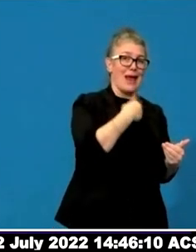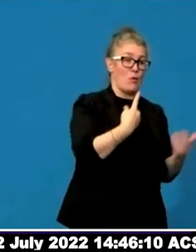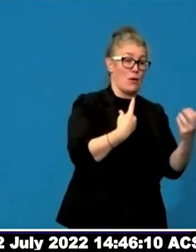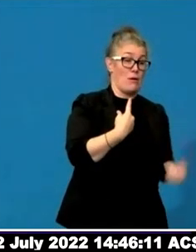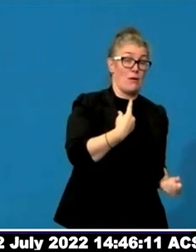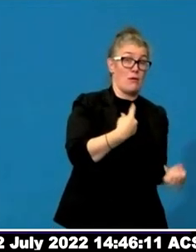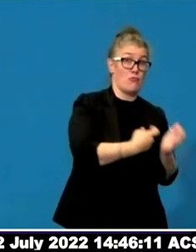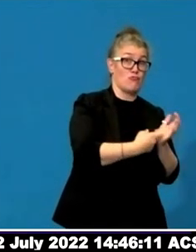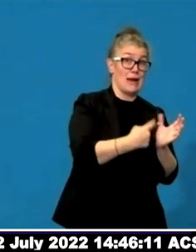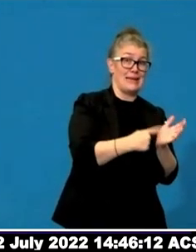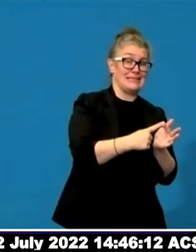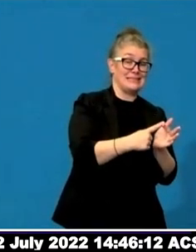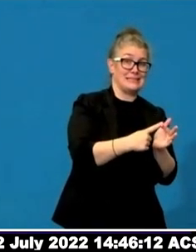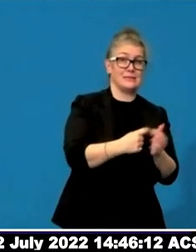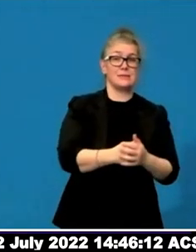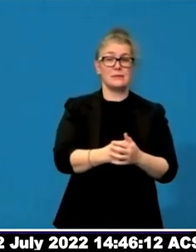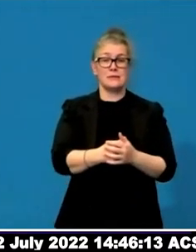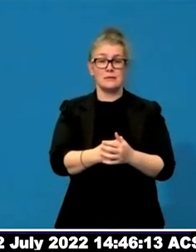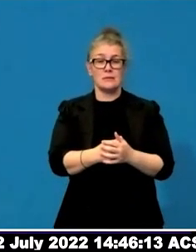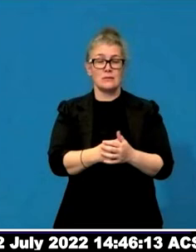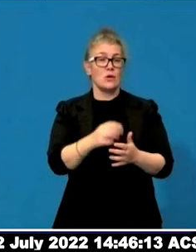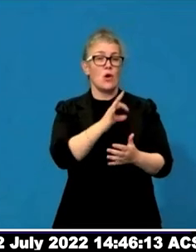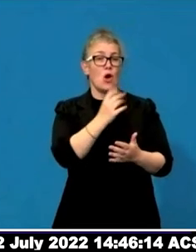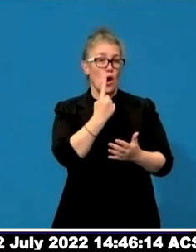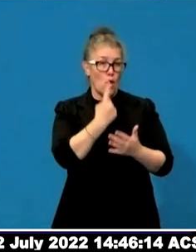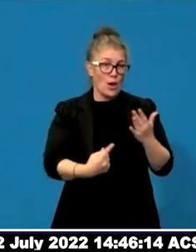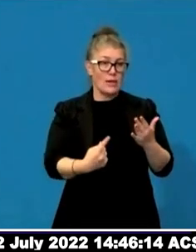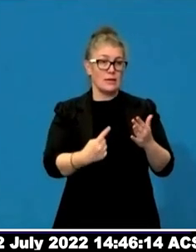And so rather than just being paid for the provision of coordination services,